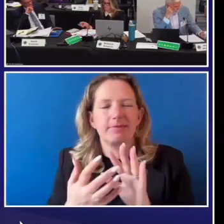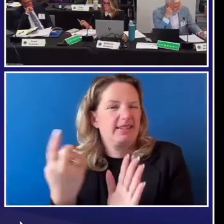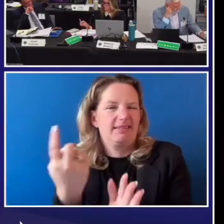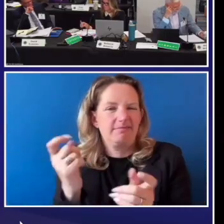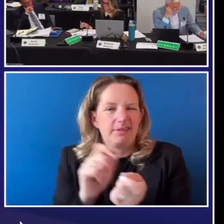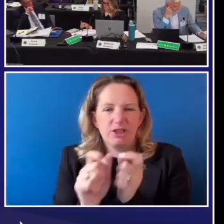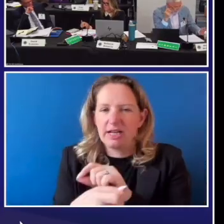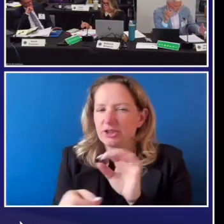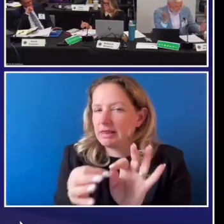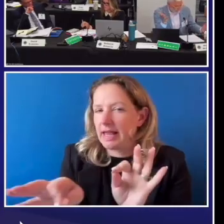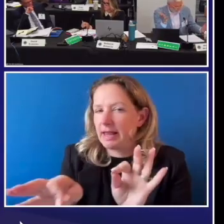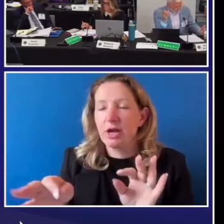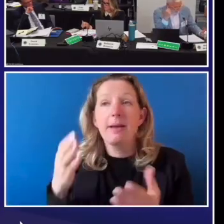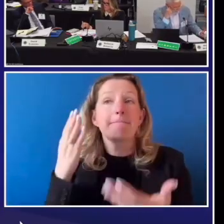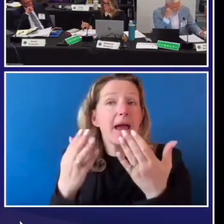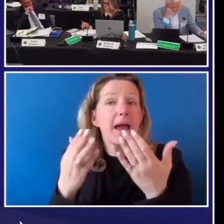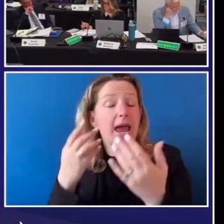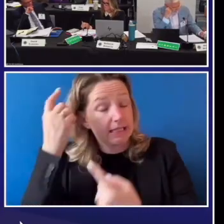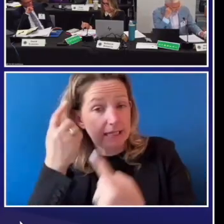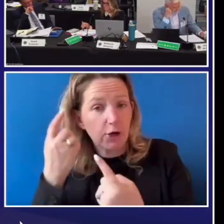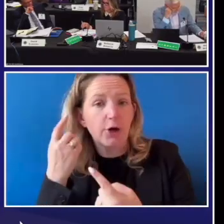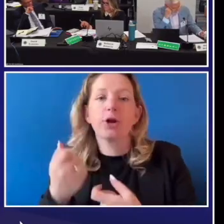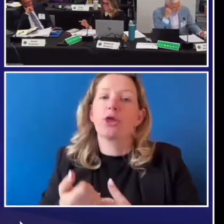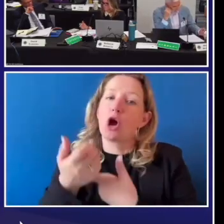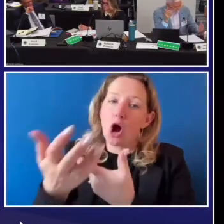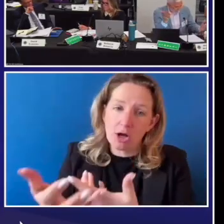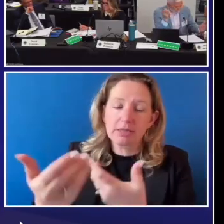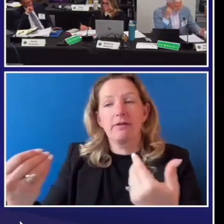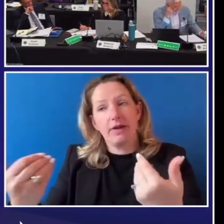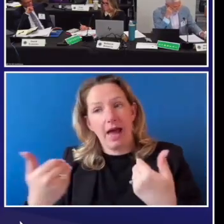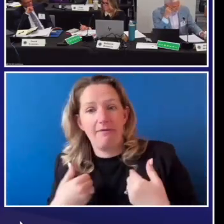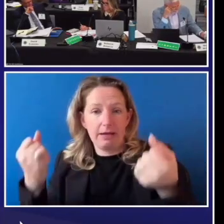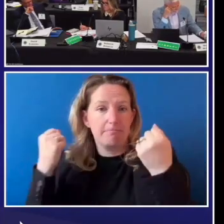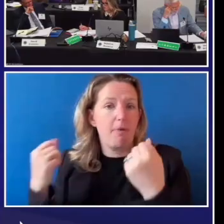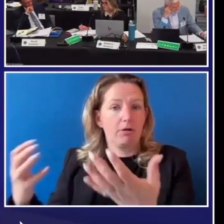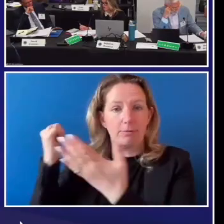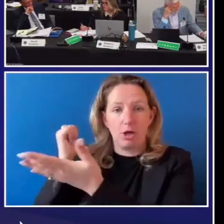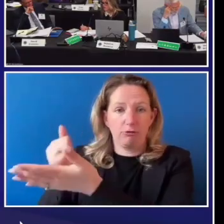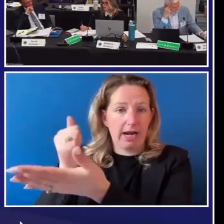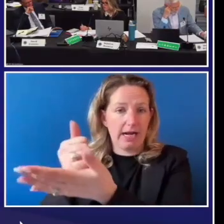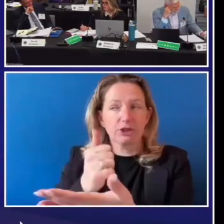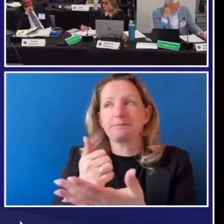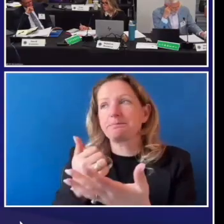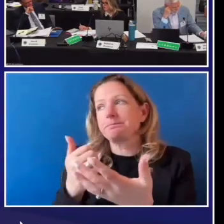may consider that the cause of having multiple accreditations is, um, uh, uh, not reasonable